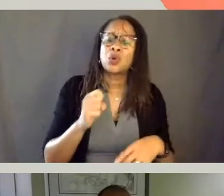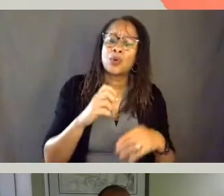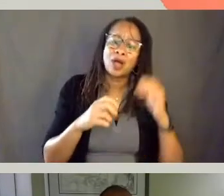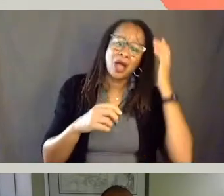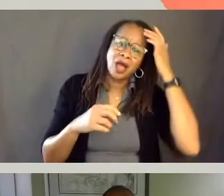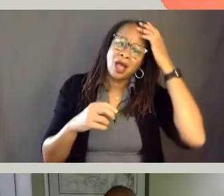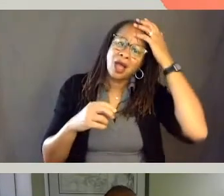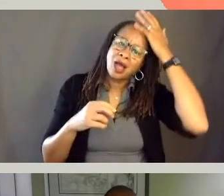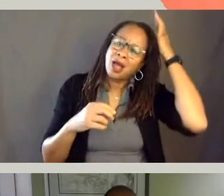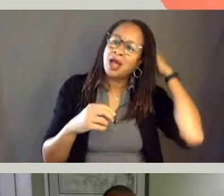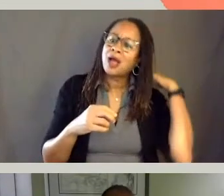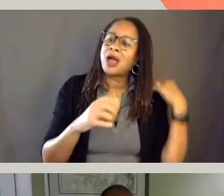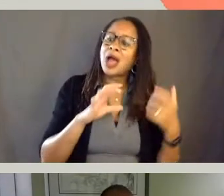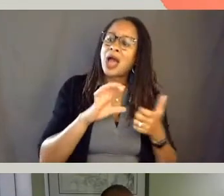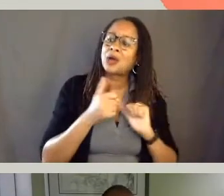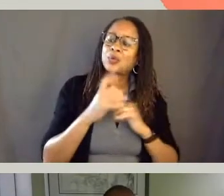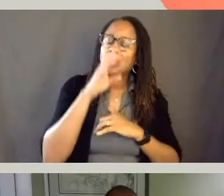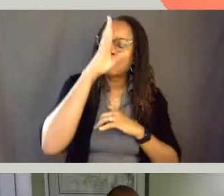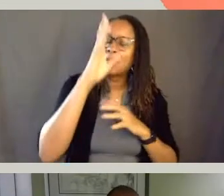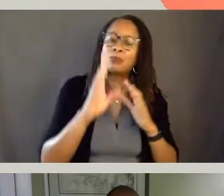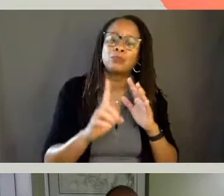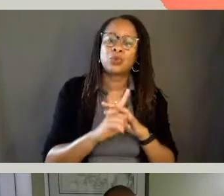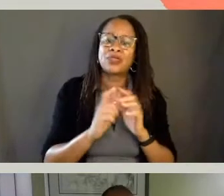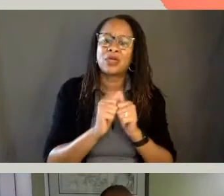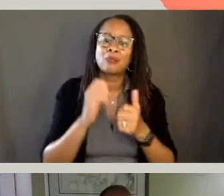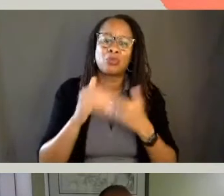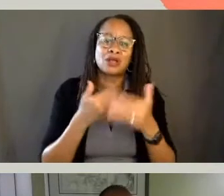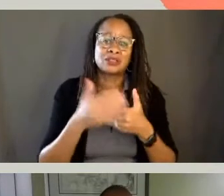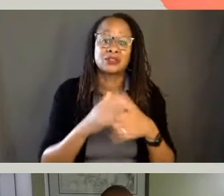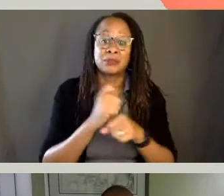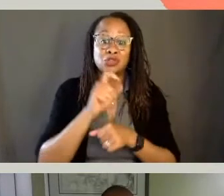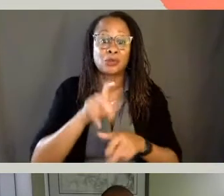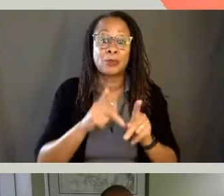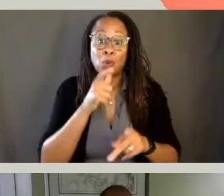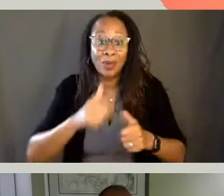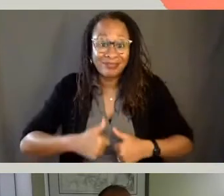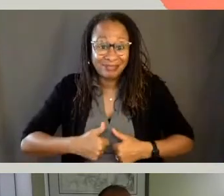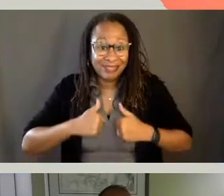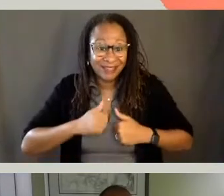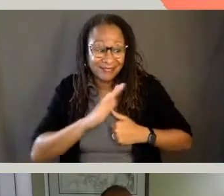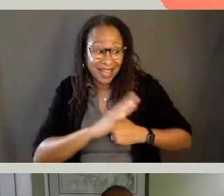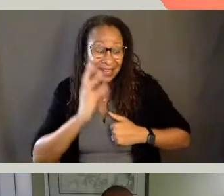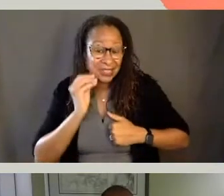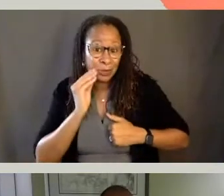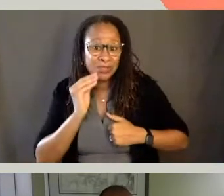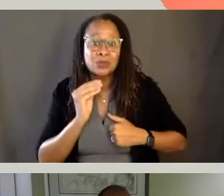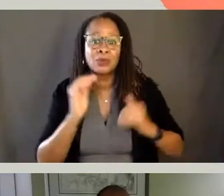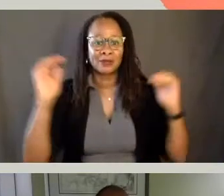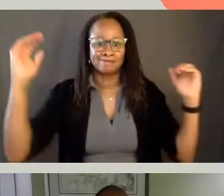to make sure that the people who lived it were as credible as anybody else?